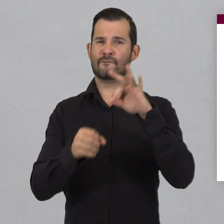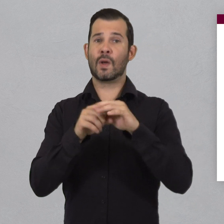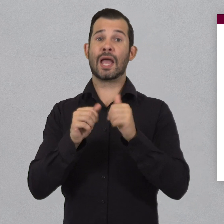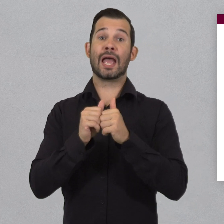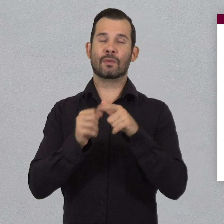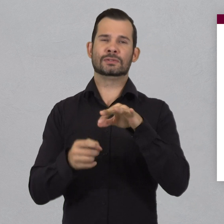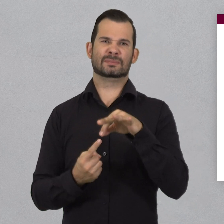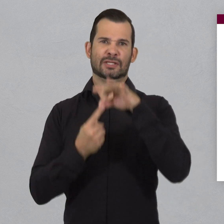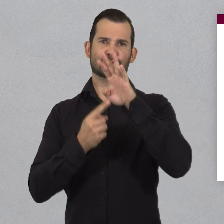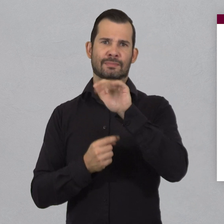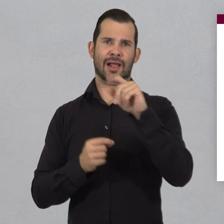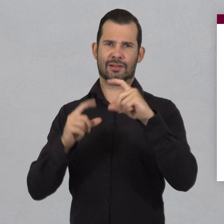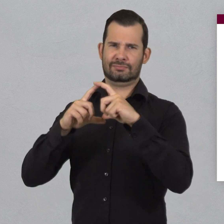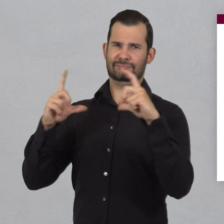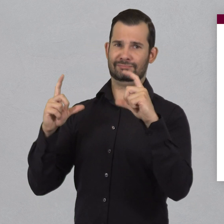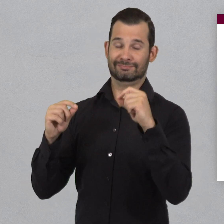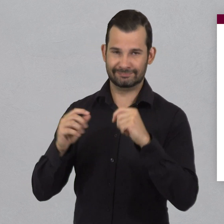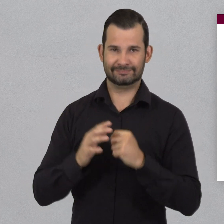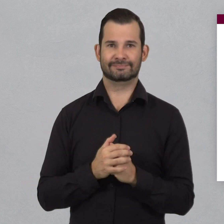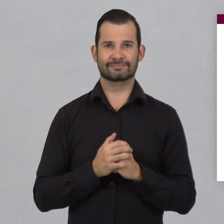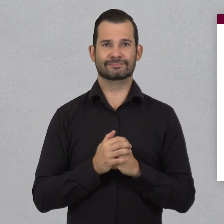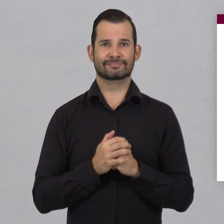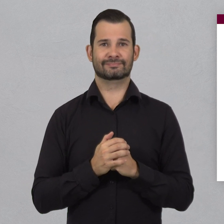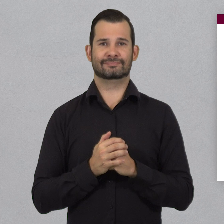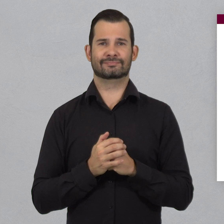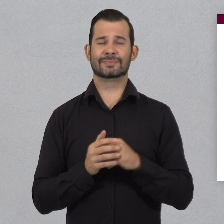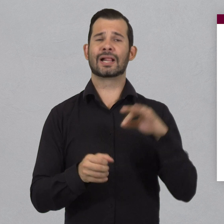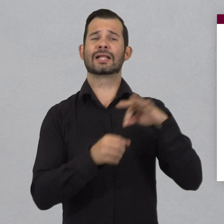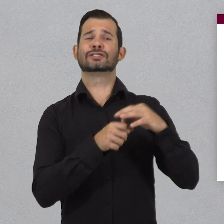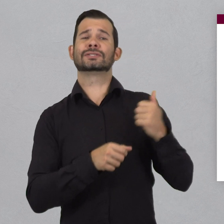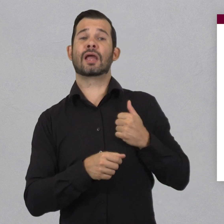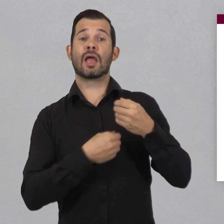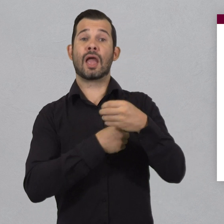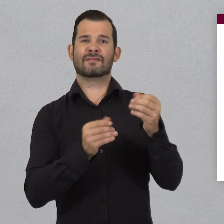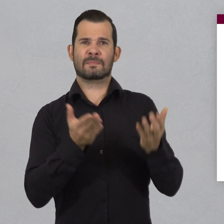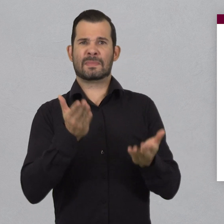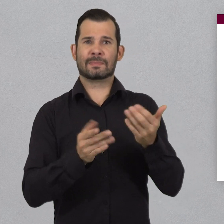you will vote by special ballot. An Elections Canada office may be